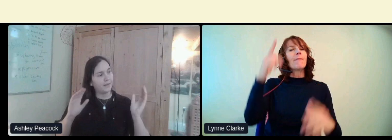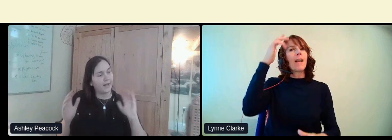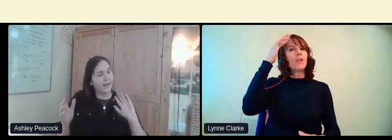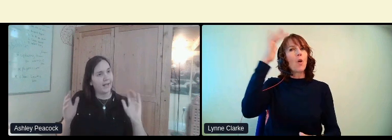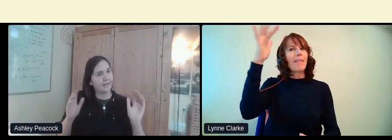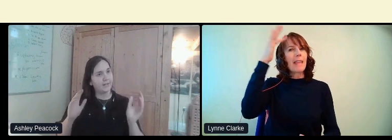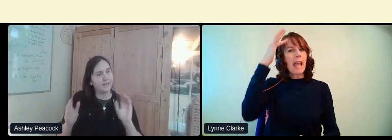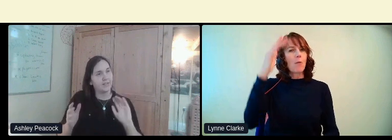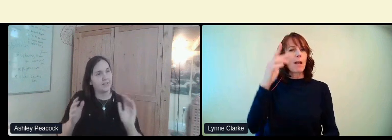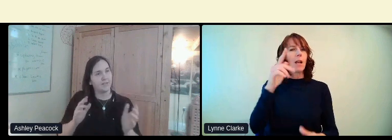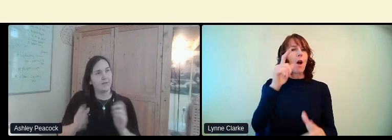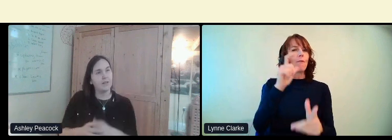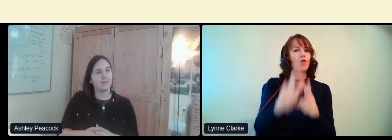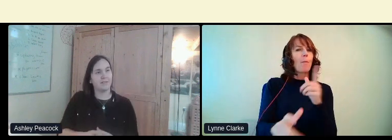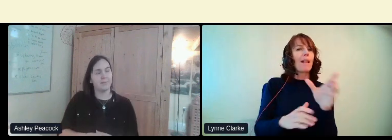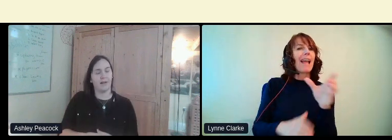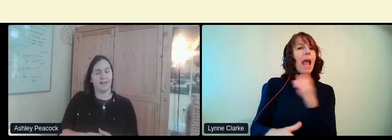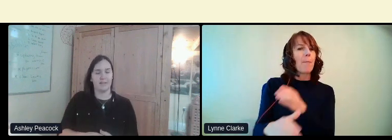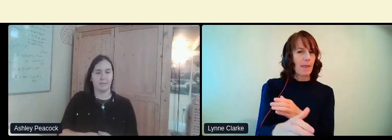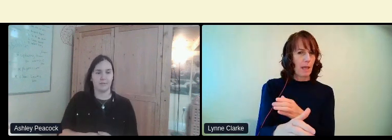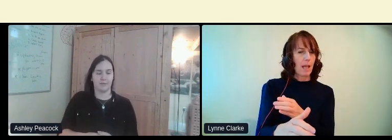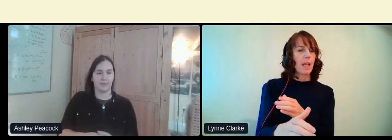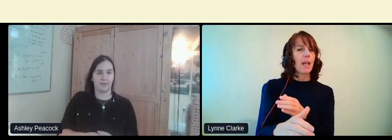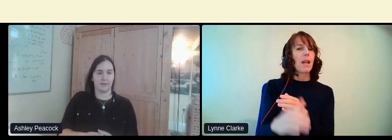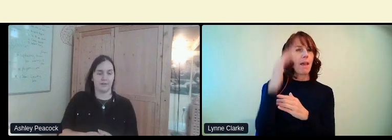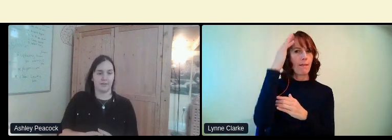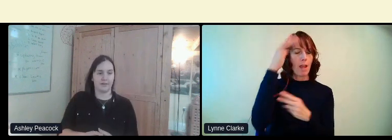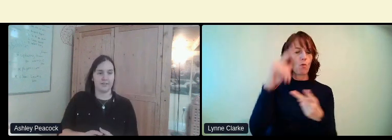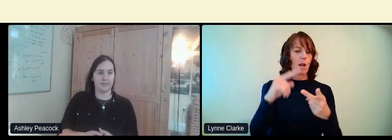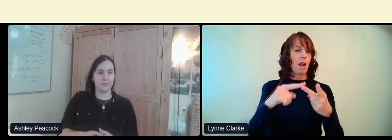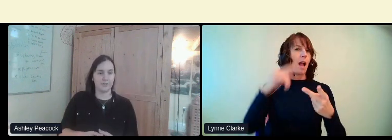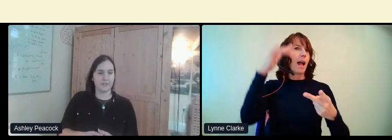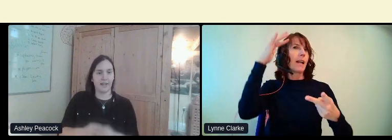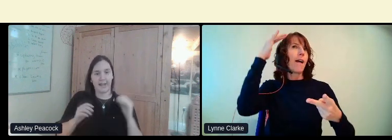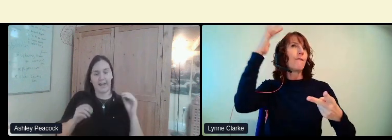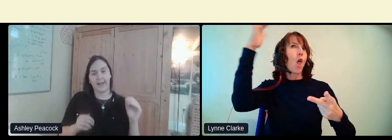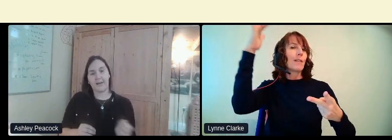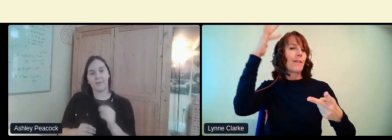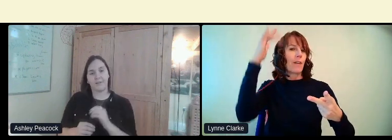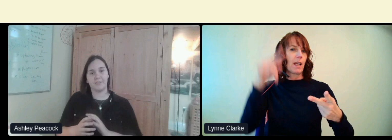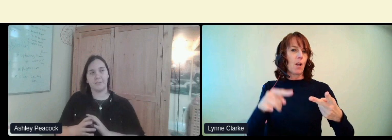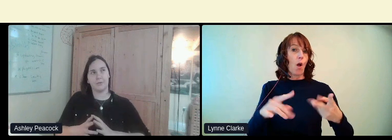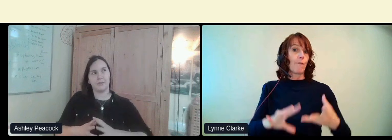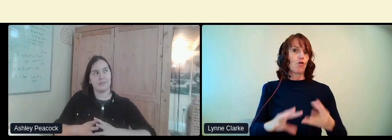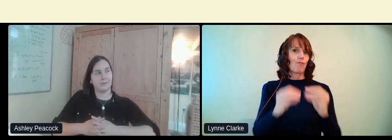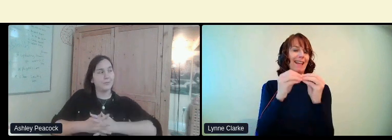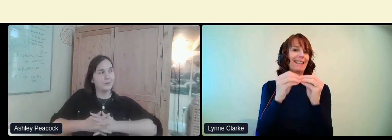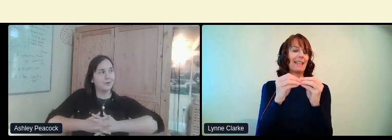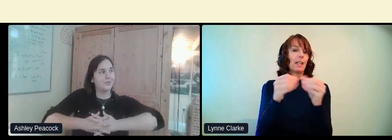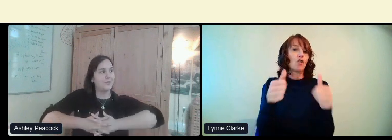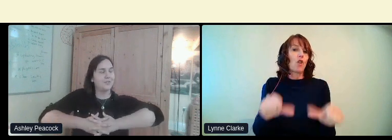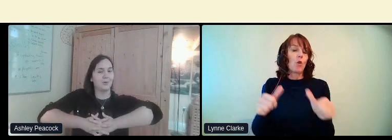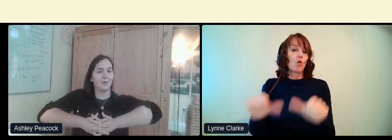and philosophy behind some of the creative solutions. Now we're going to move on some more